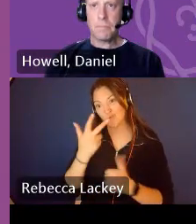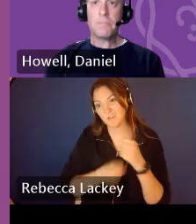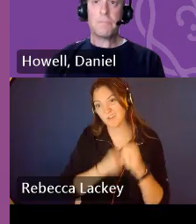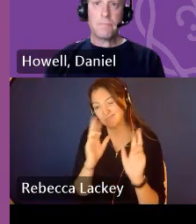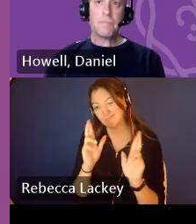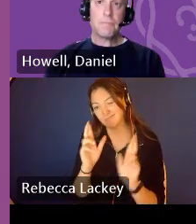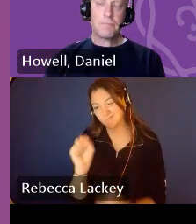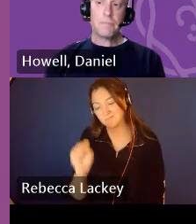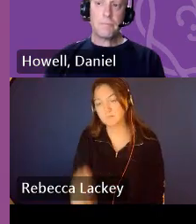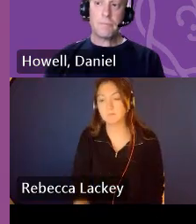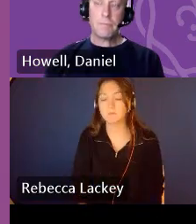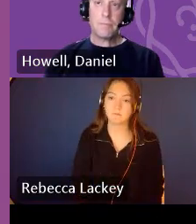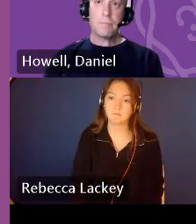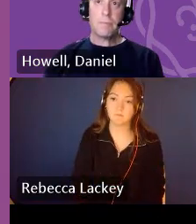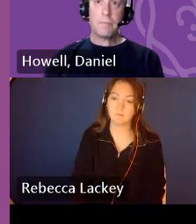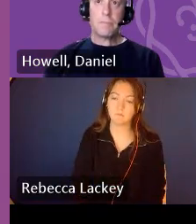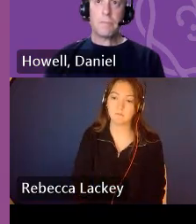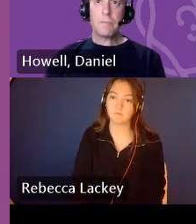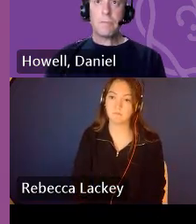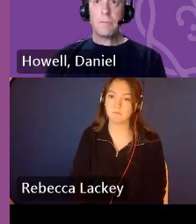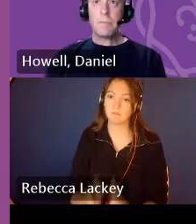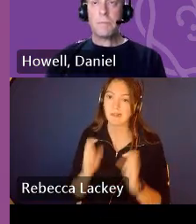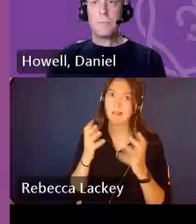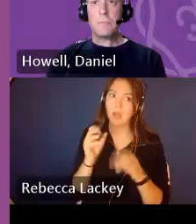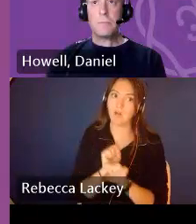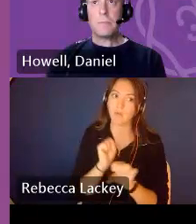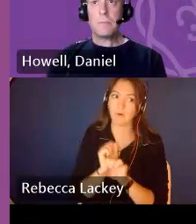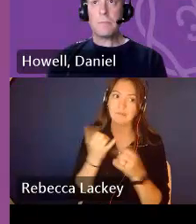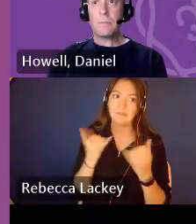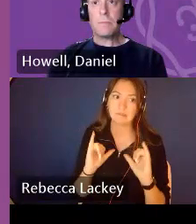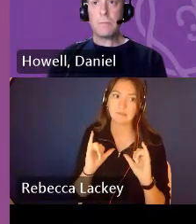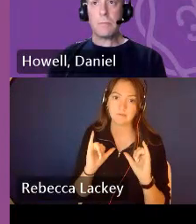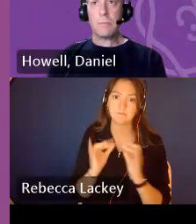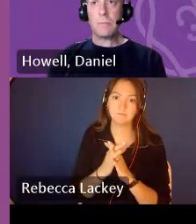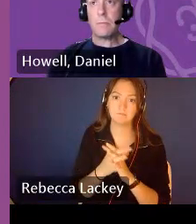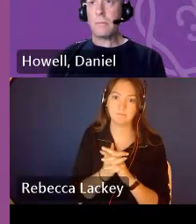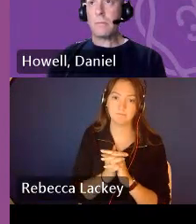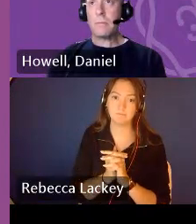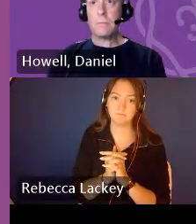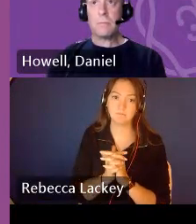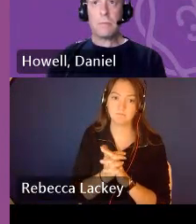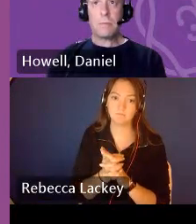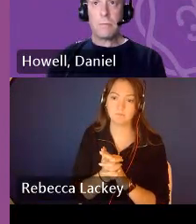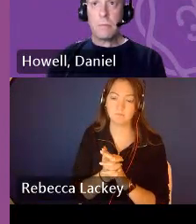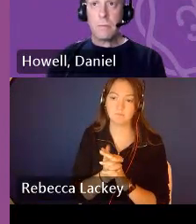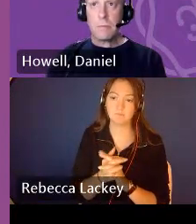but um we've we've got a a bit of work to do yet. Um another comment